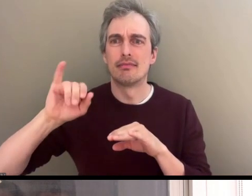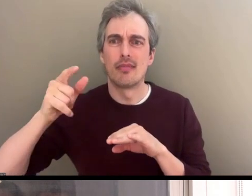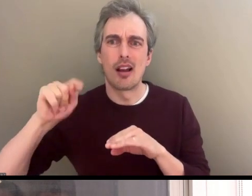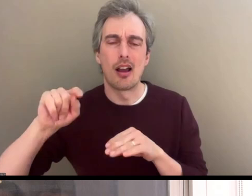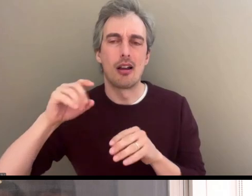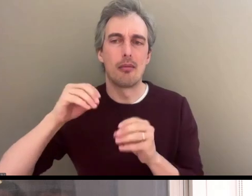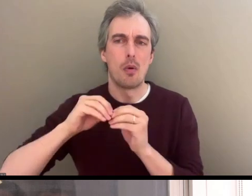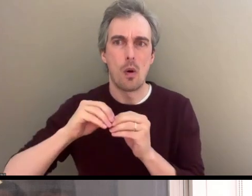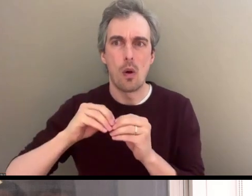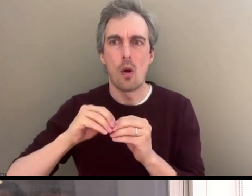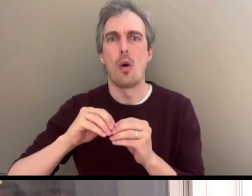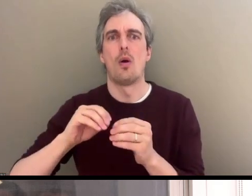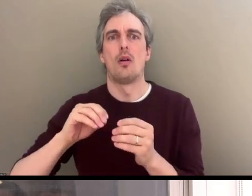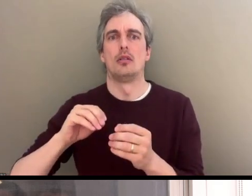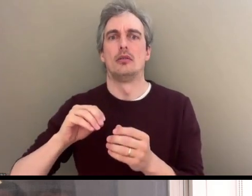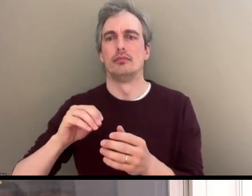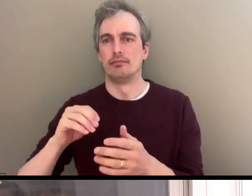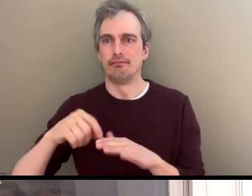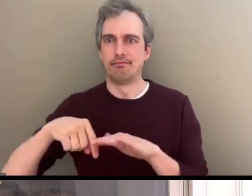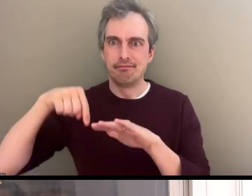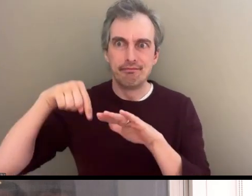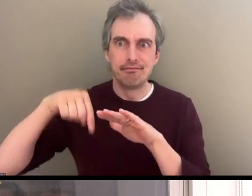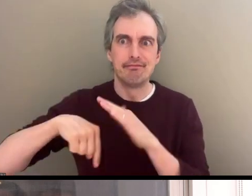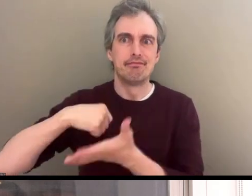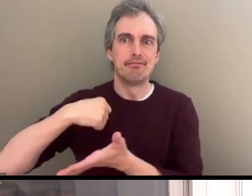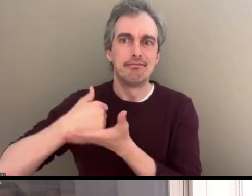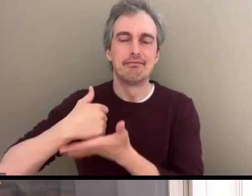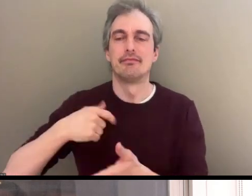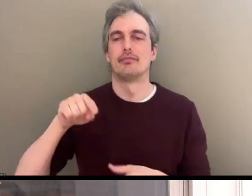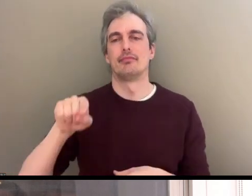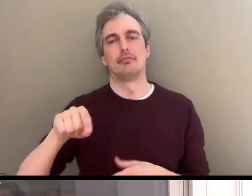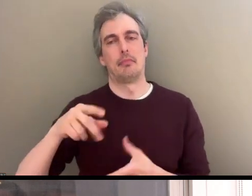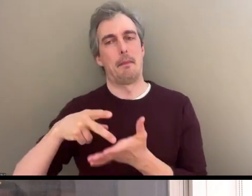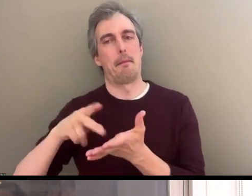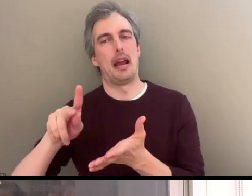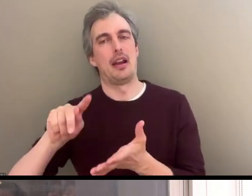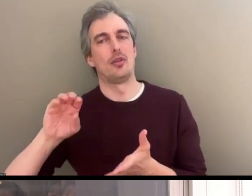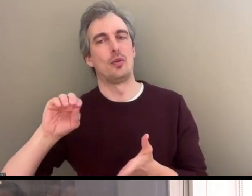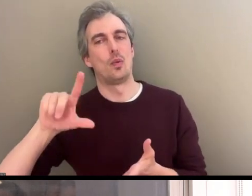And then here are some resources. And I believe the slides will be available on the website, too.